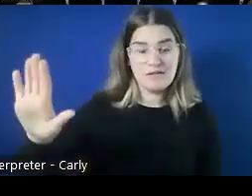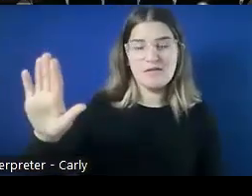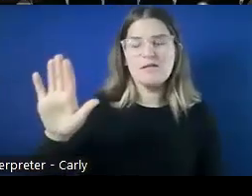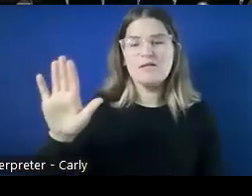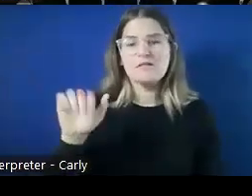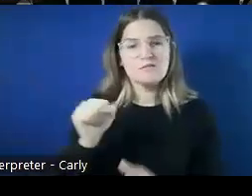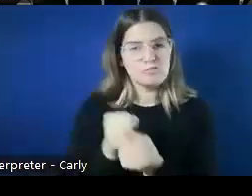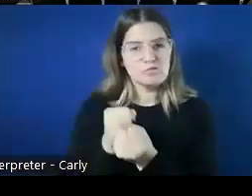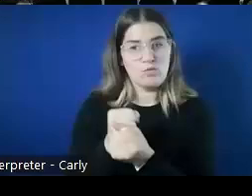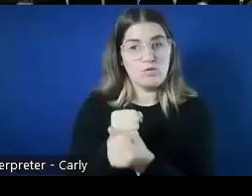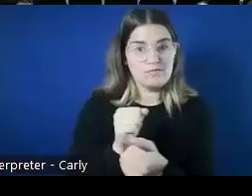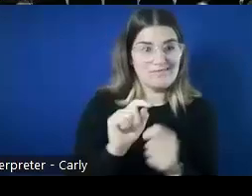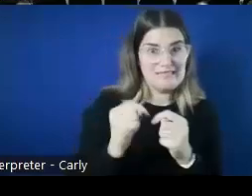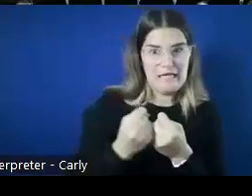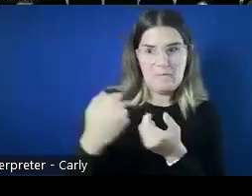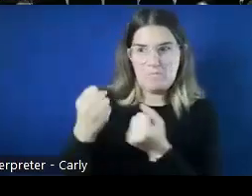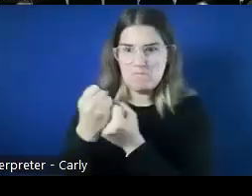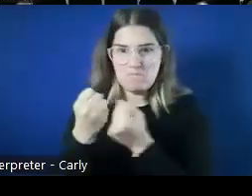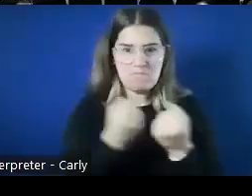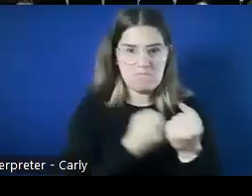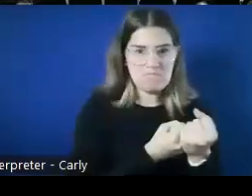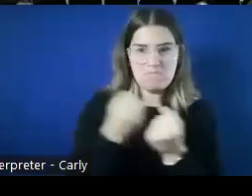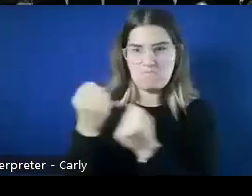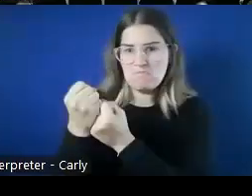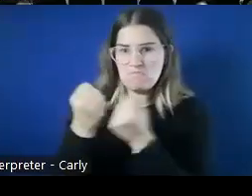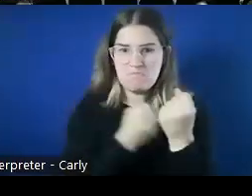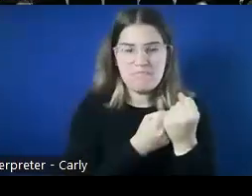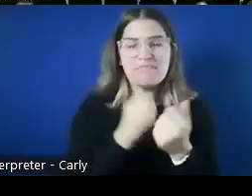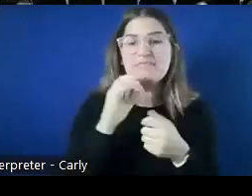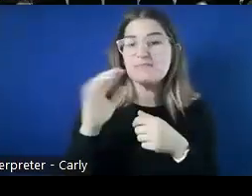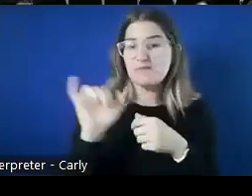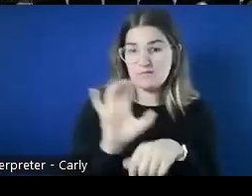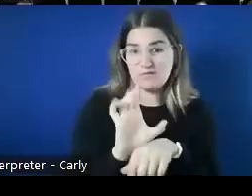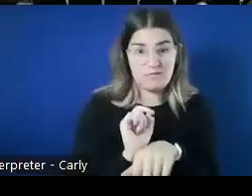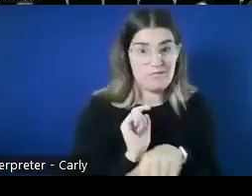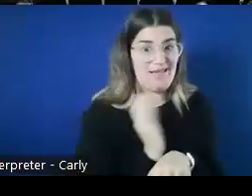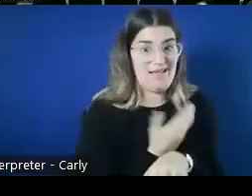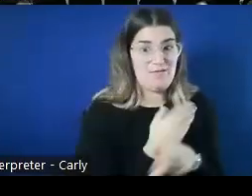team and even a consultation with our psychiatric providers may feel comfortable in helping to have